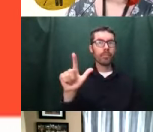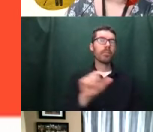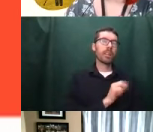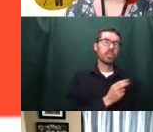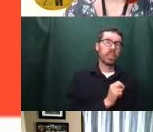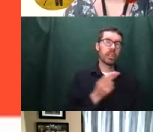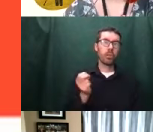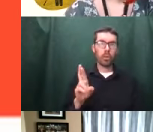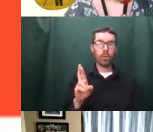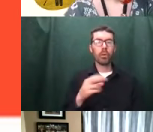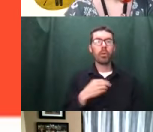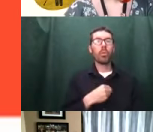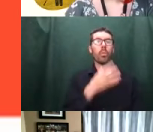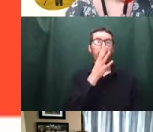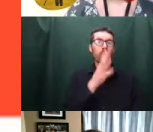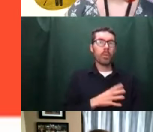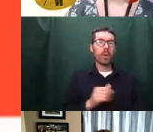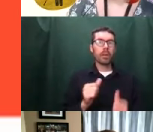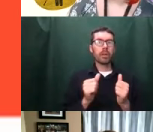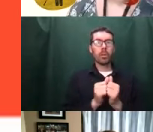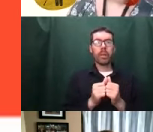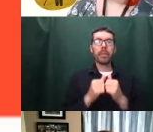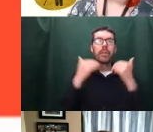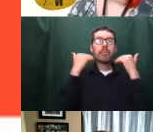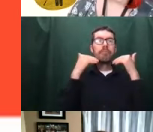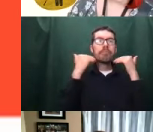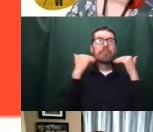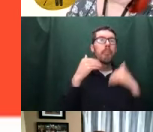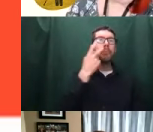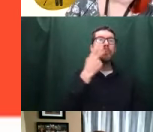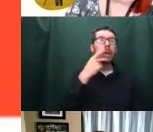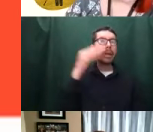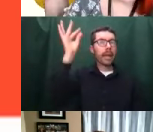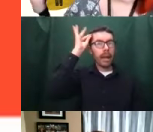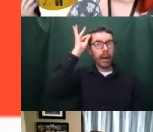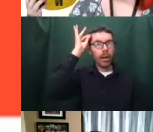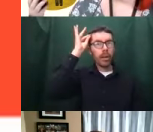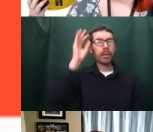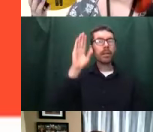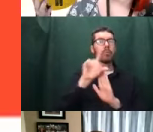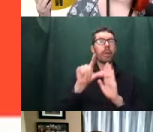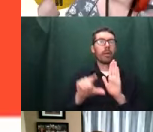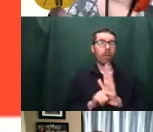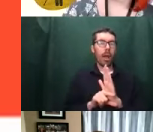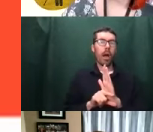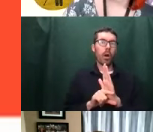with short pink hair, um, and a background, a virtual background with colorful depictions